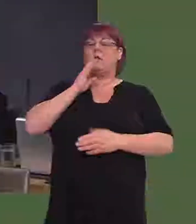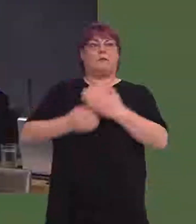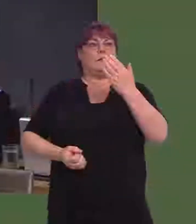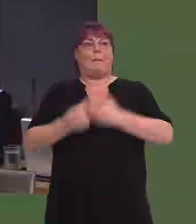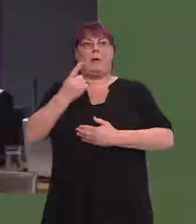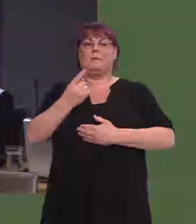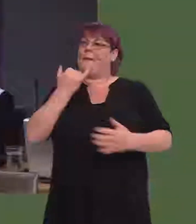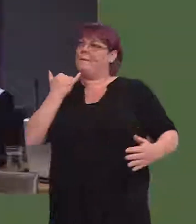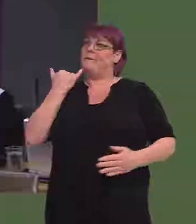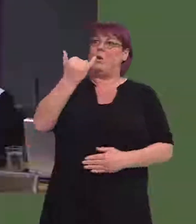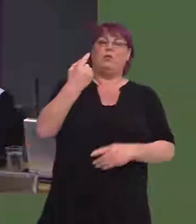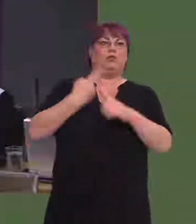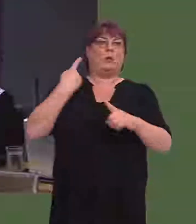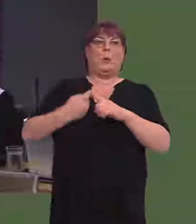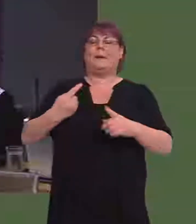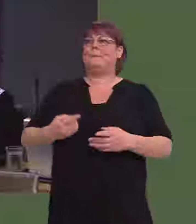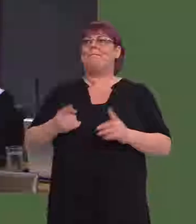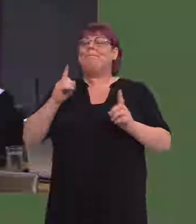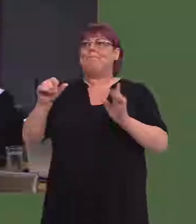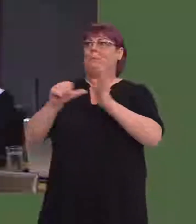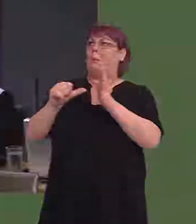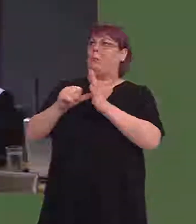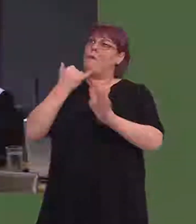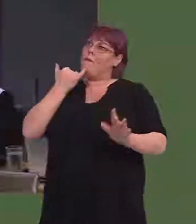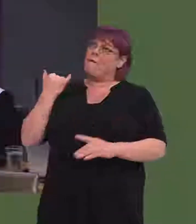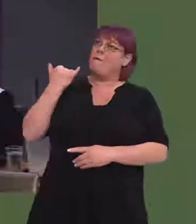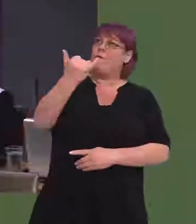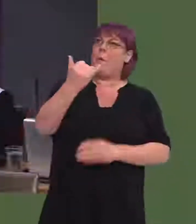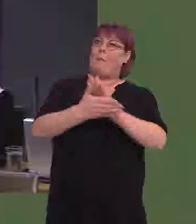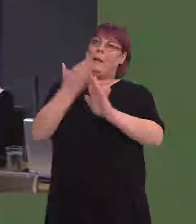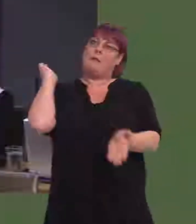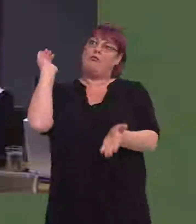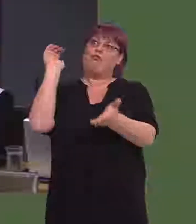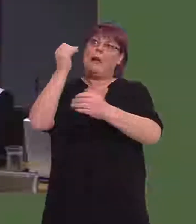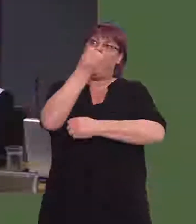Unfortunately, phoning quickly doesnít lead to an ambulance arriving quickly. There are two recent examples.